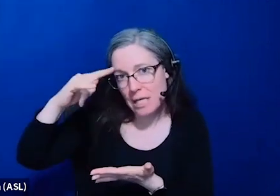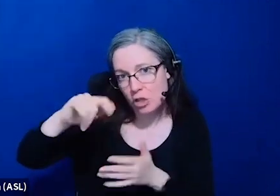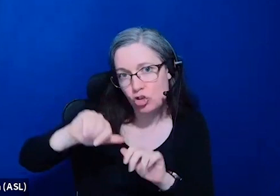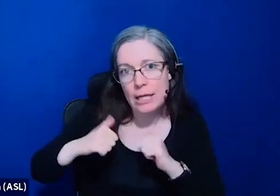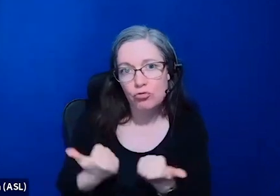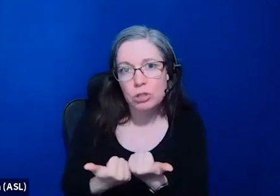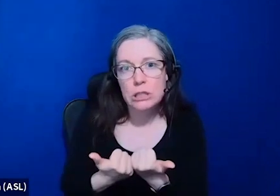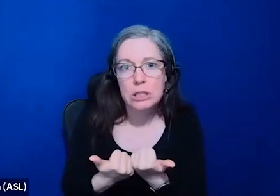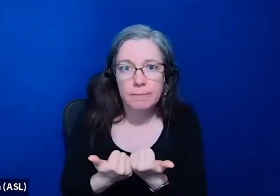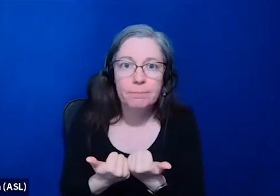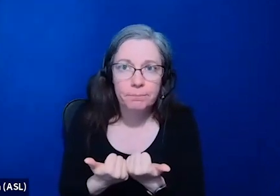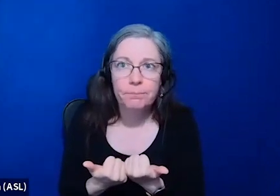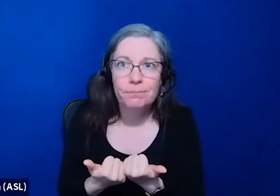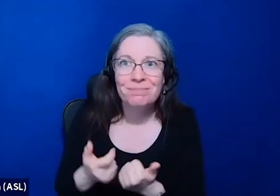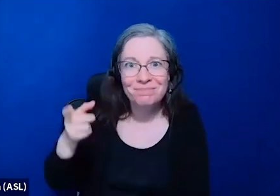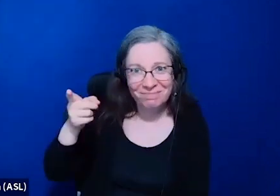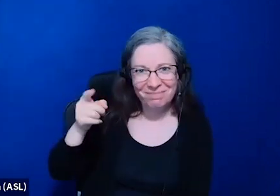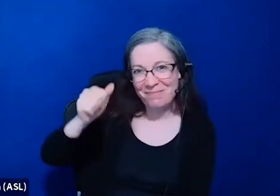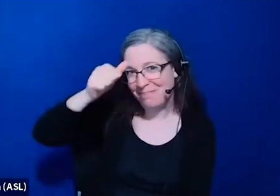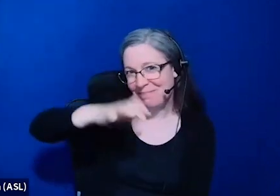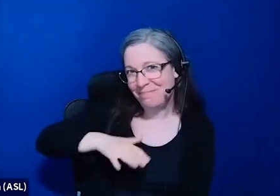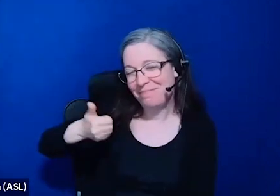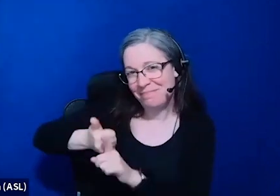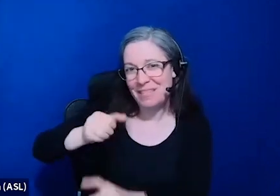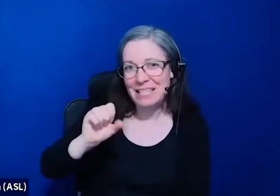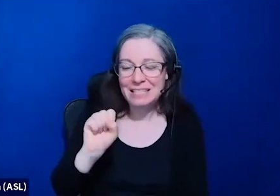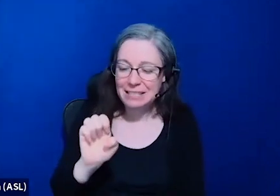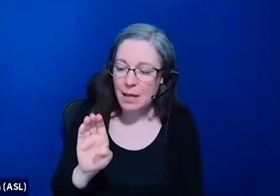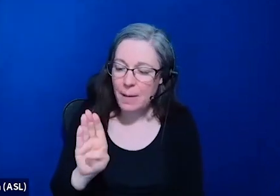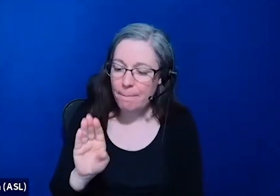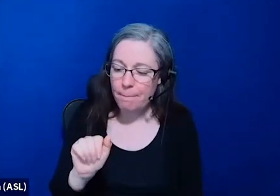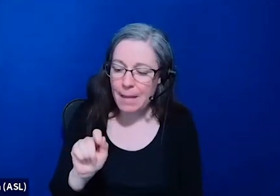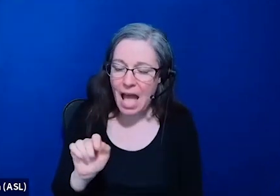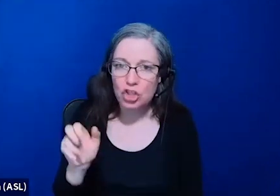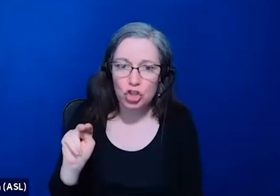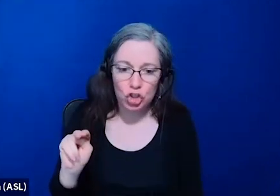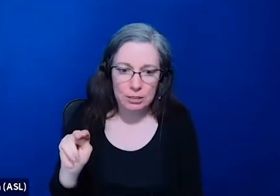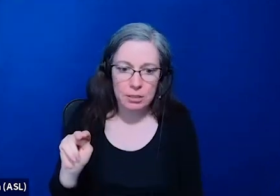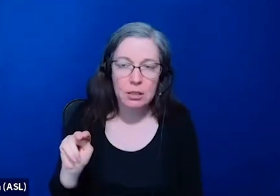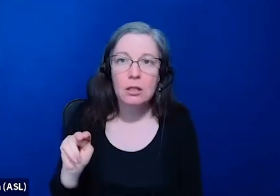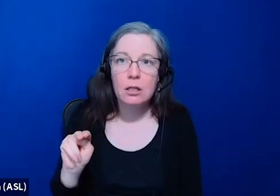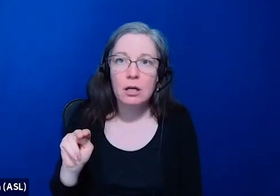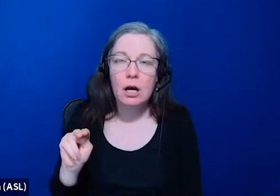I want to call out Sebastian Menze here, who's a fellow disabled person. He's an amputee and he's a climber.